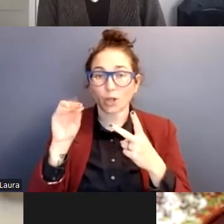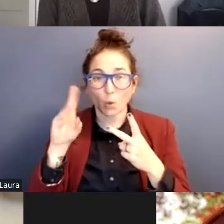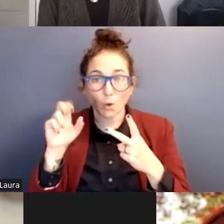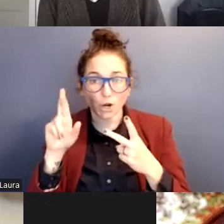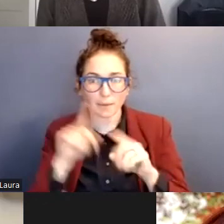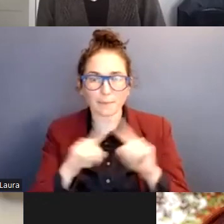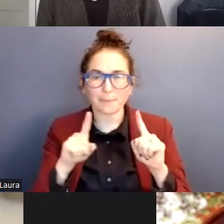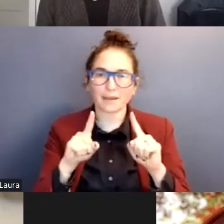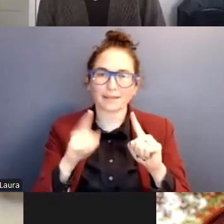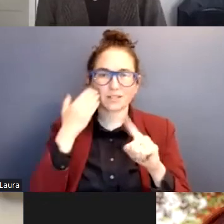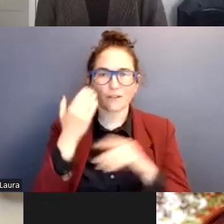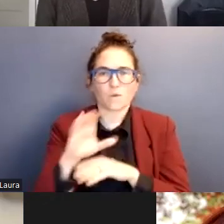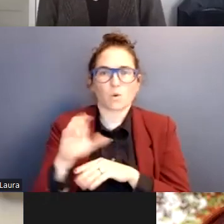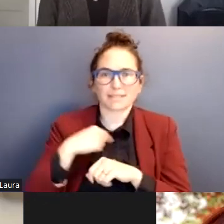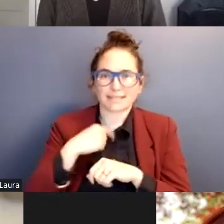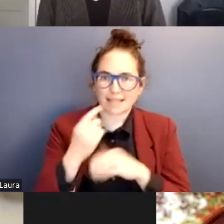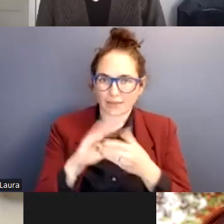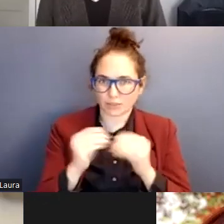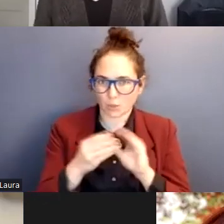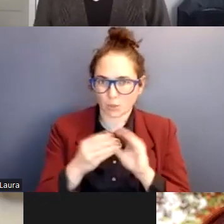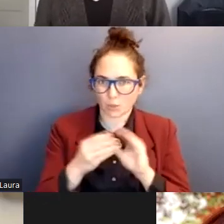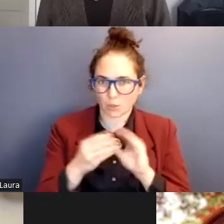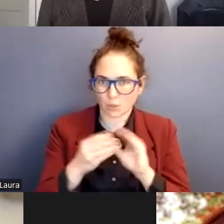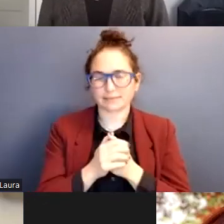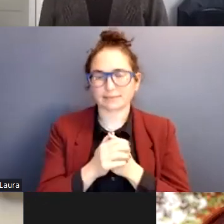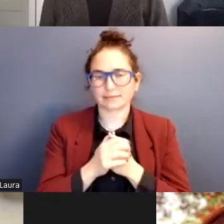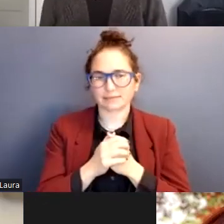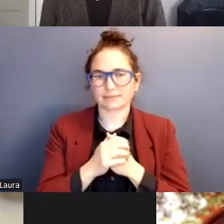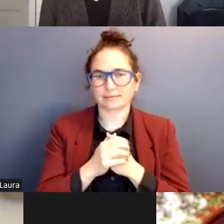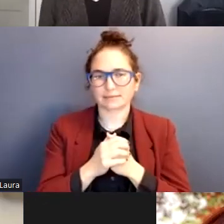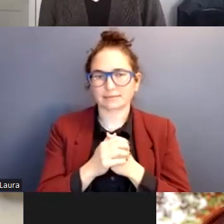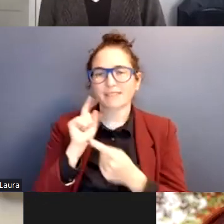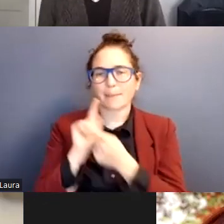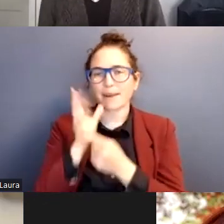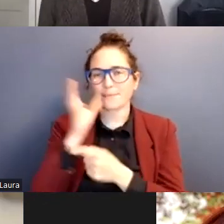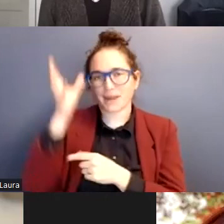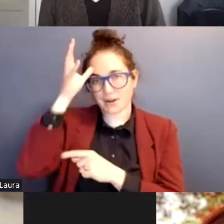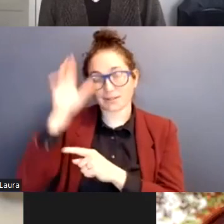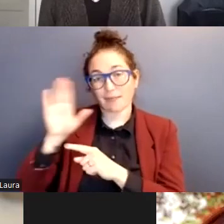tell the story. And I read metta parent, on who lost a child as I